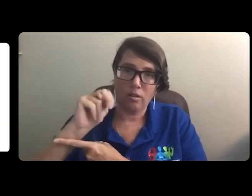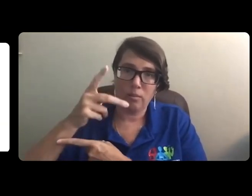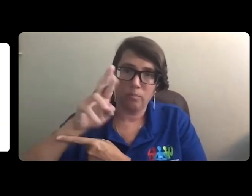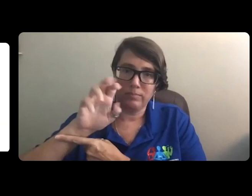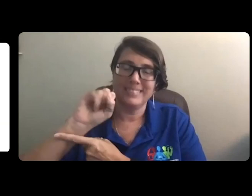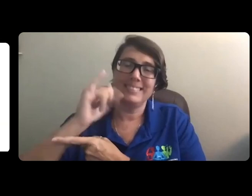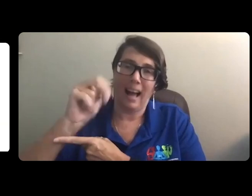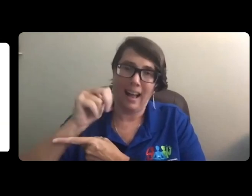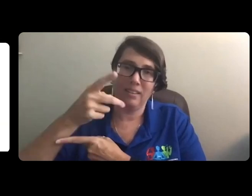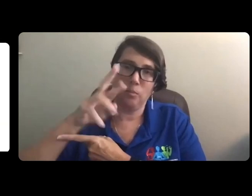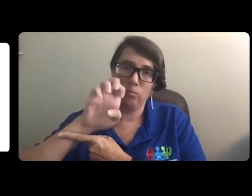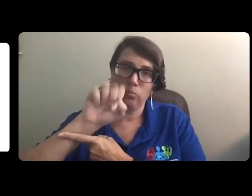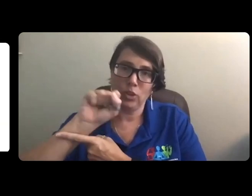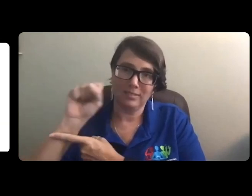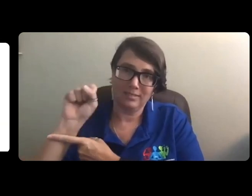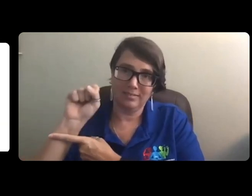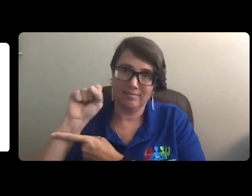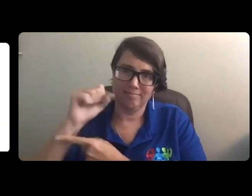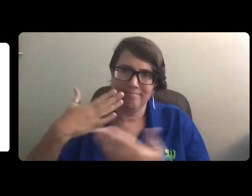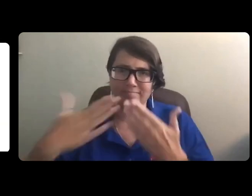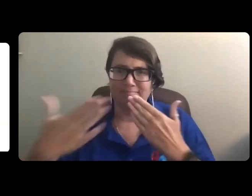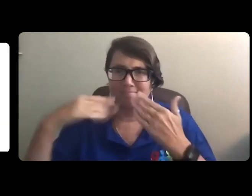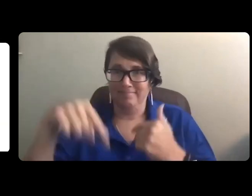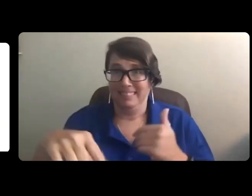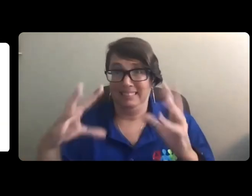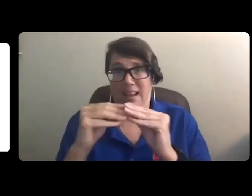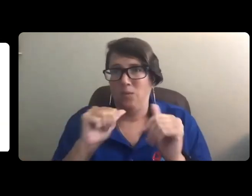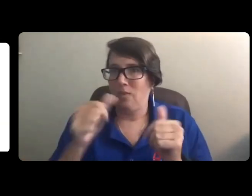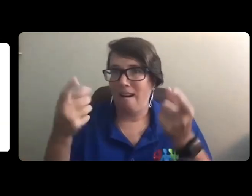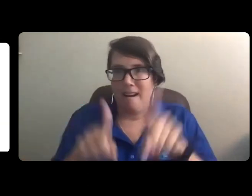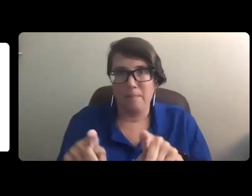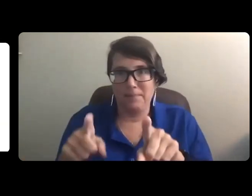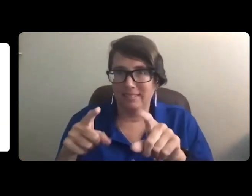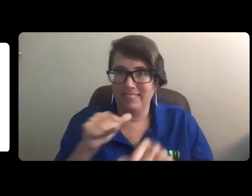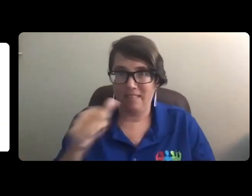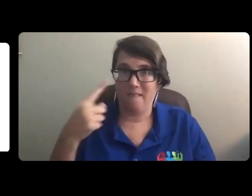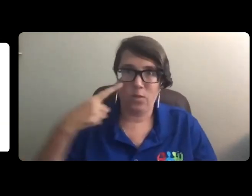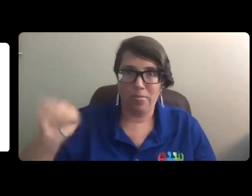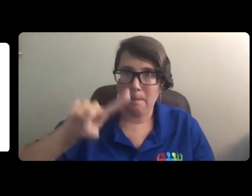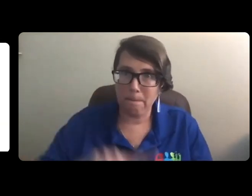School for the Deaf, and DawnSign Press. Thank you very much.